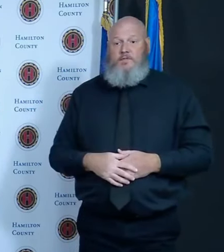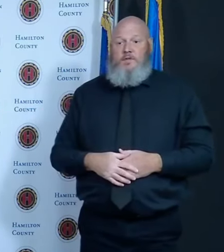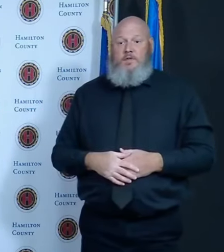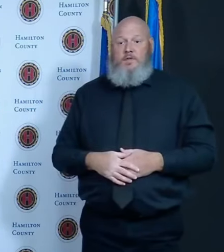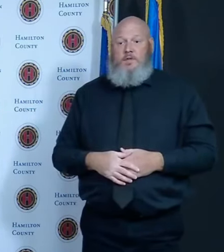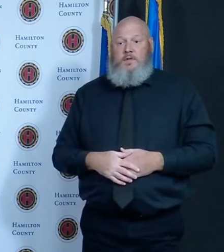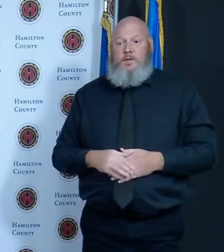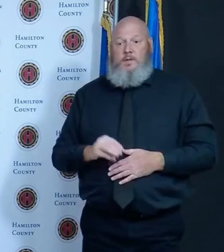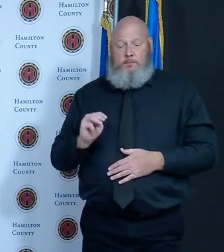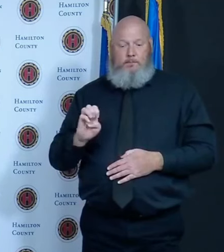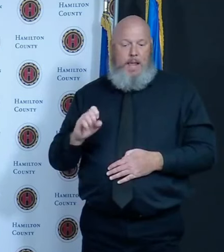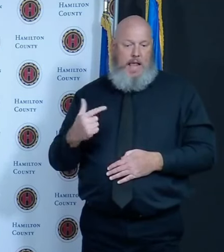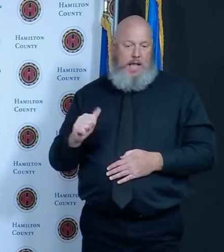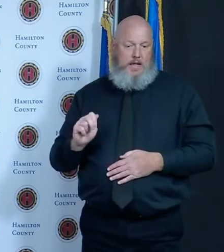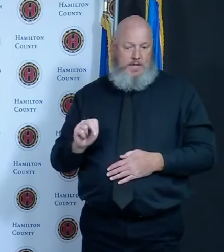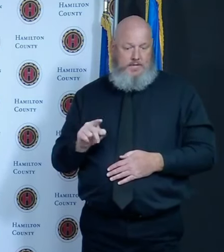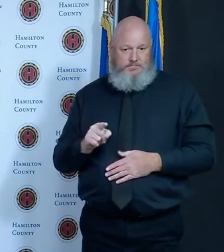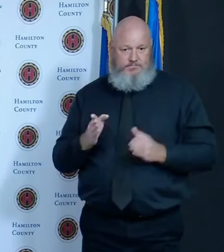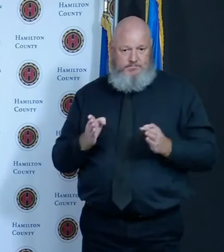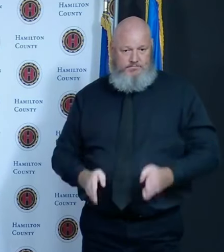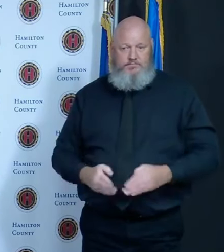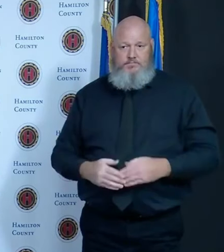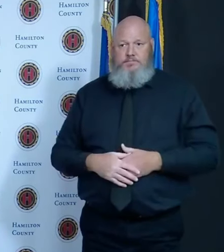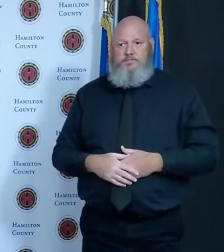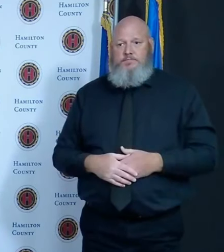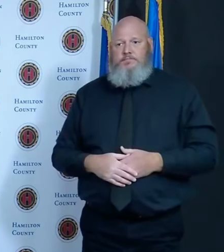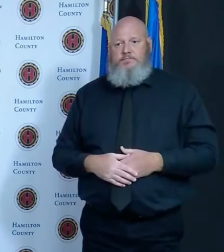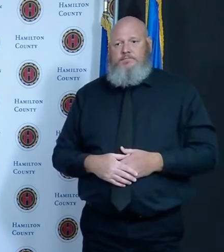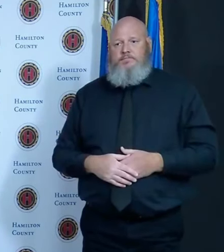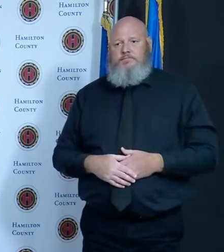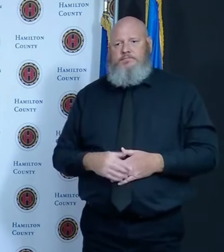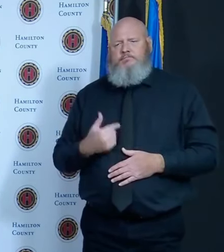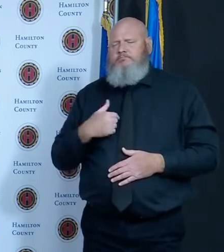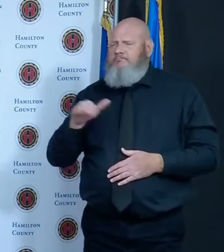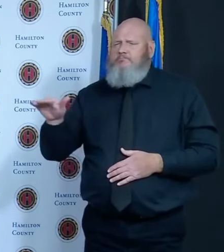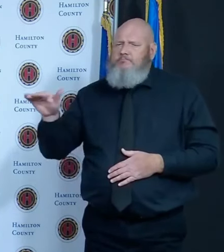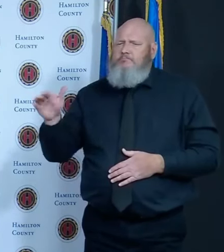website yesterday and according to their website in Hamilton County as of